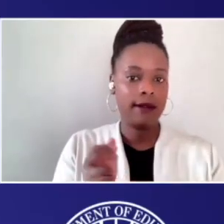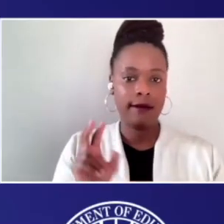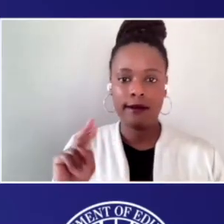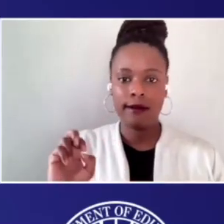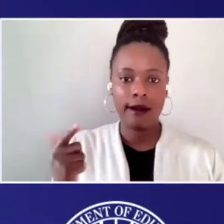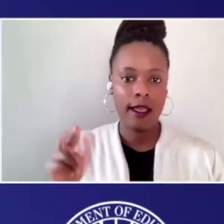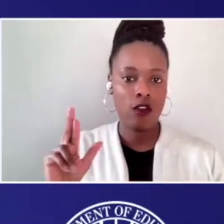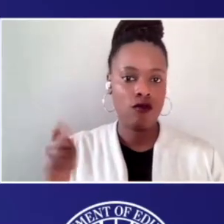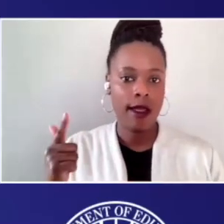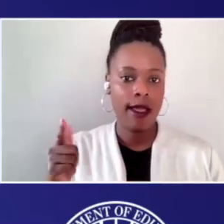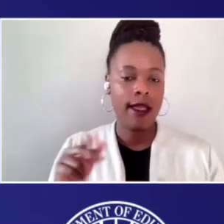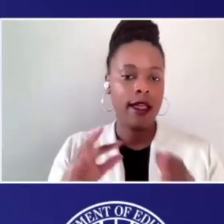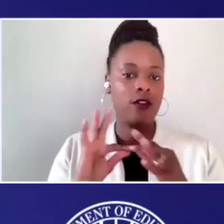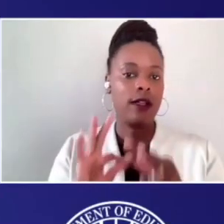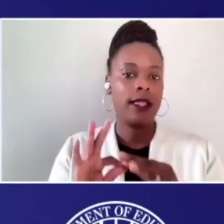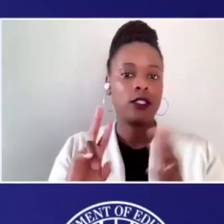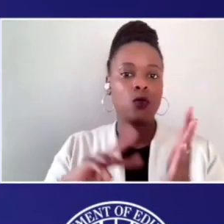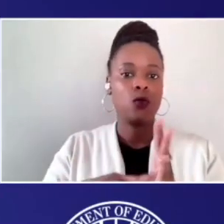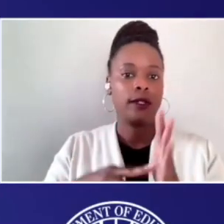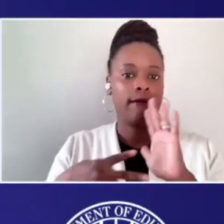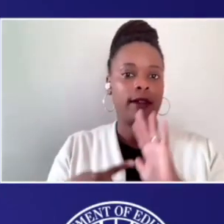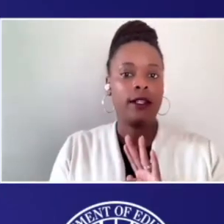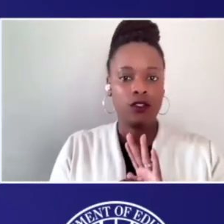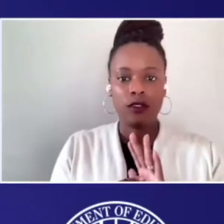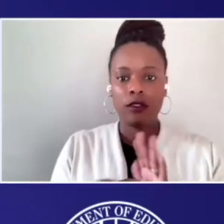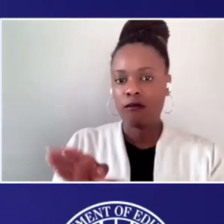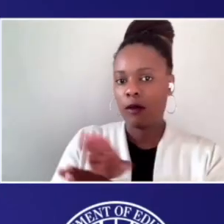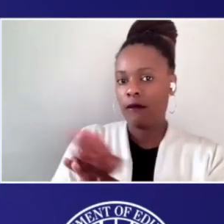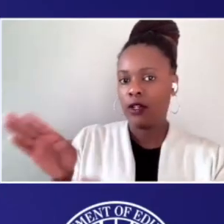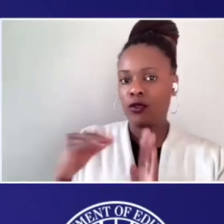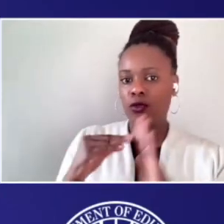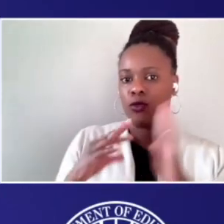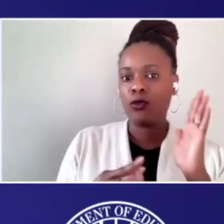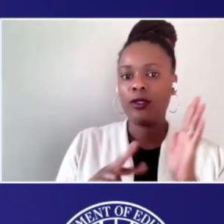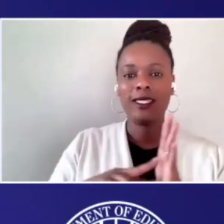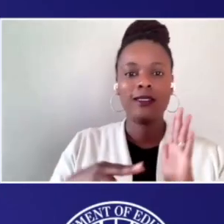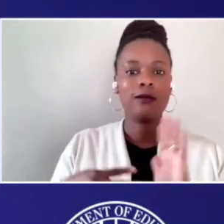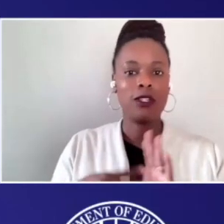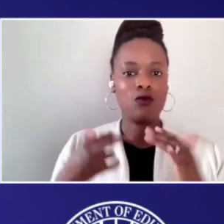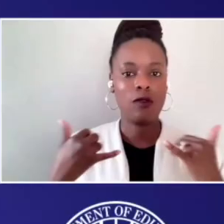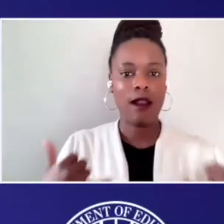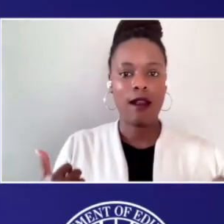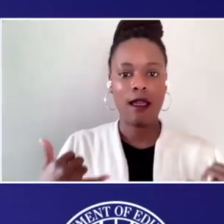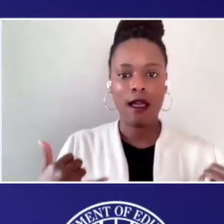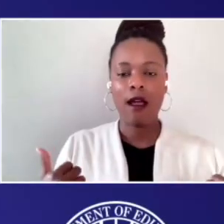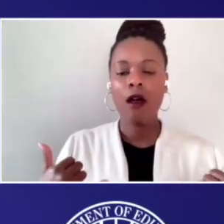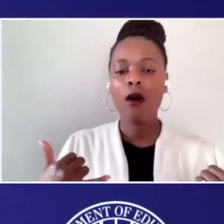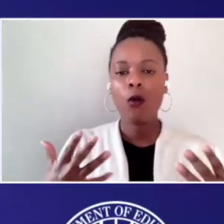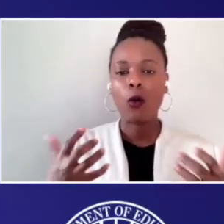definition of professional student. So at this point, we would like to keep the language where it is.